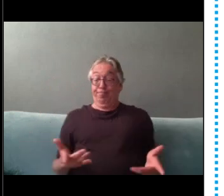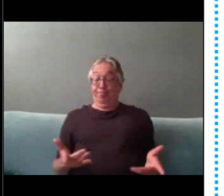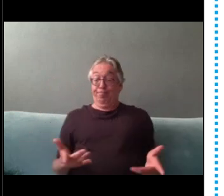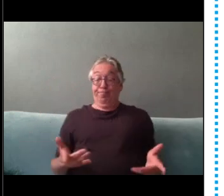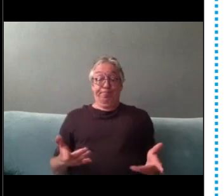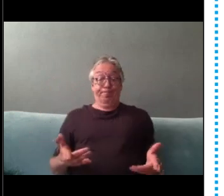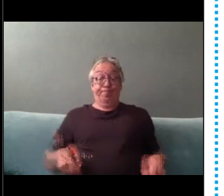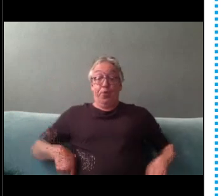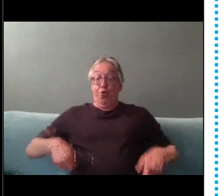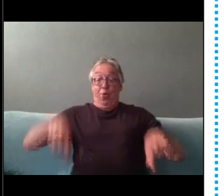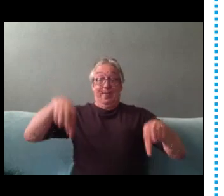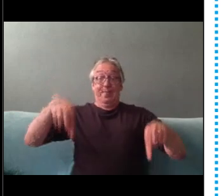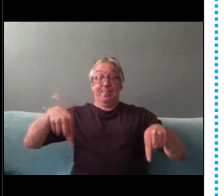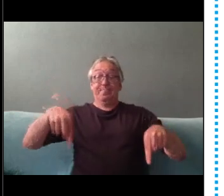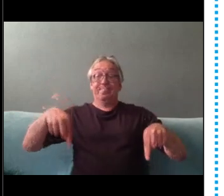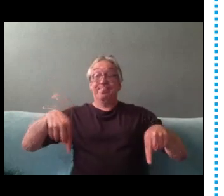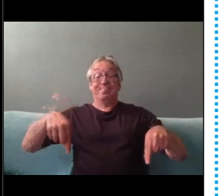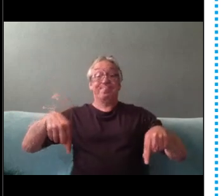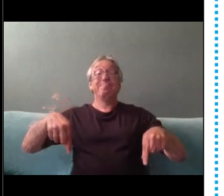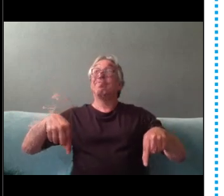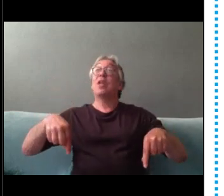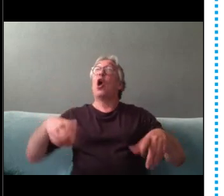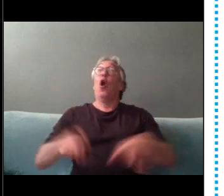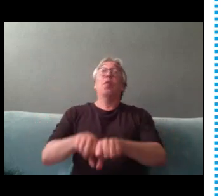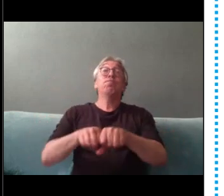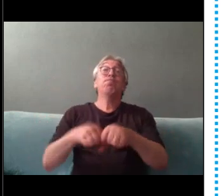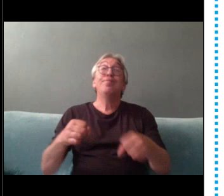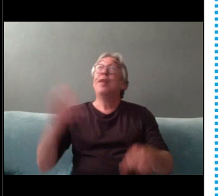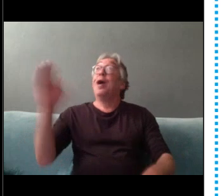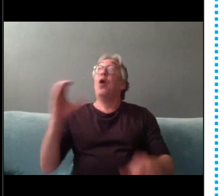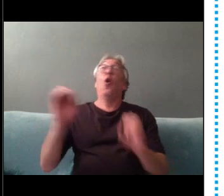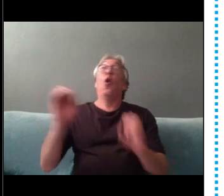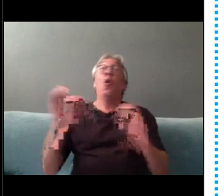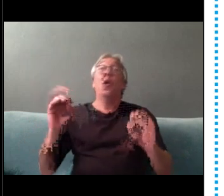an on-going legislative procedure which has been blocked for a long time.